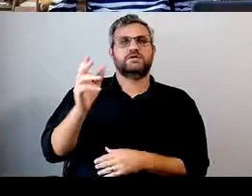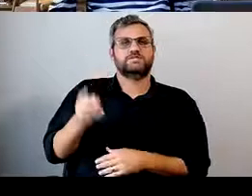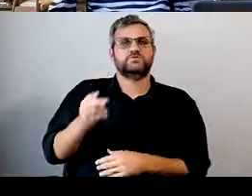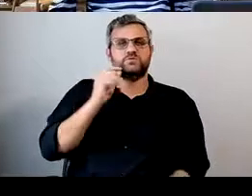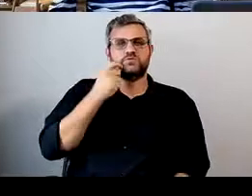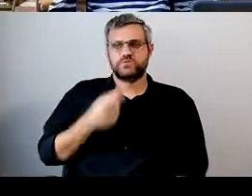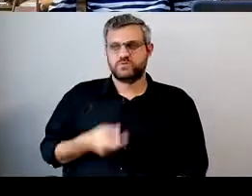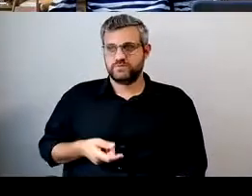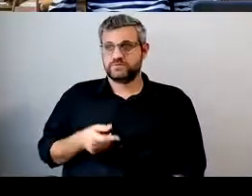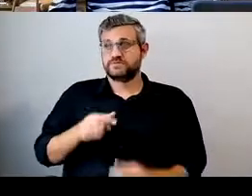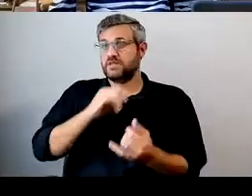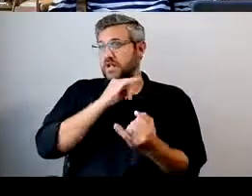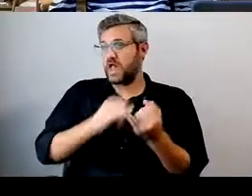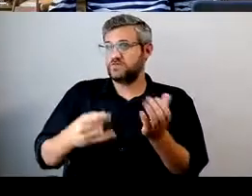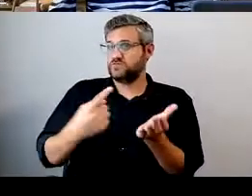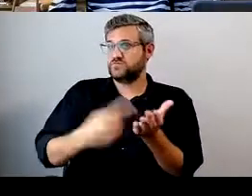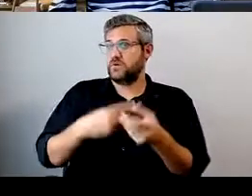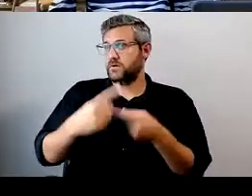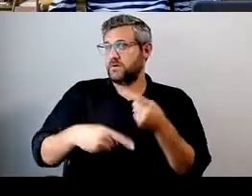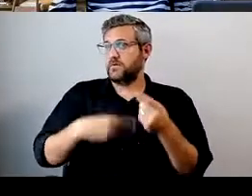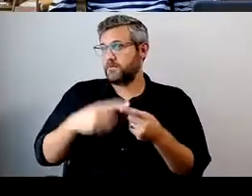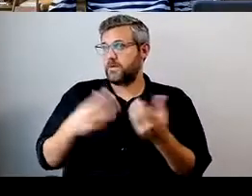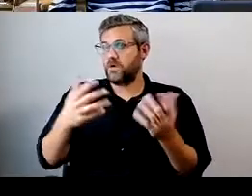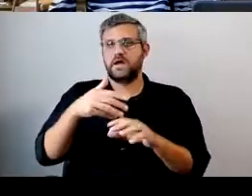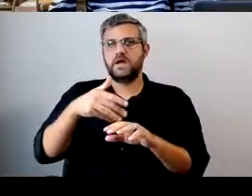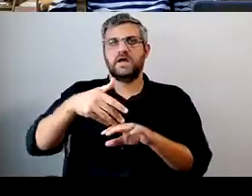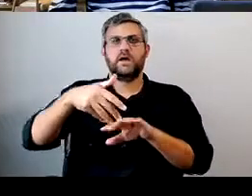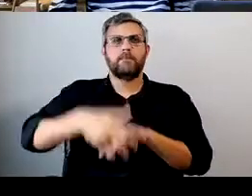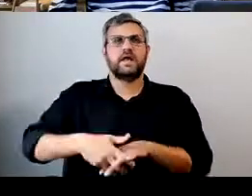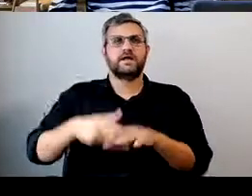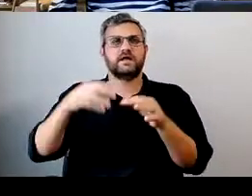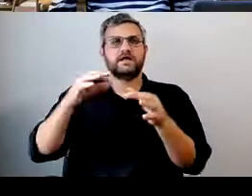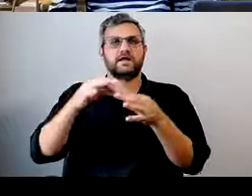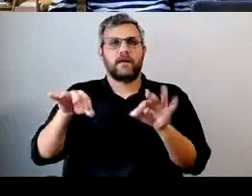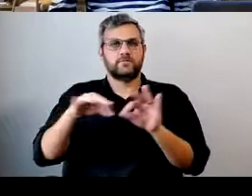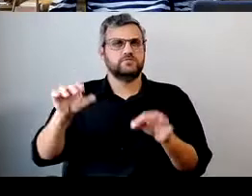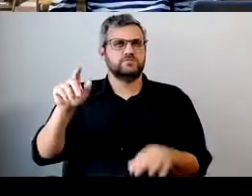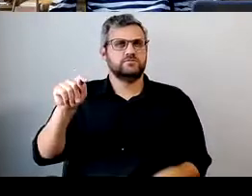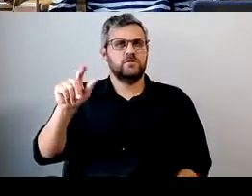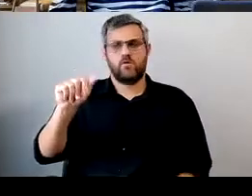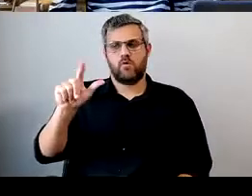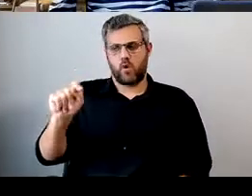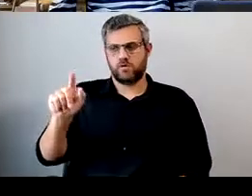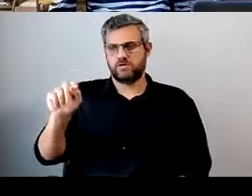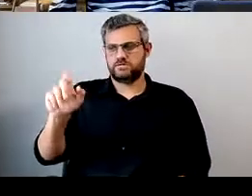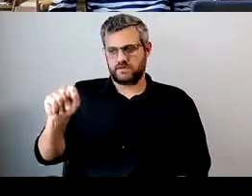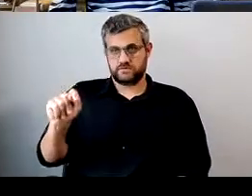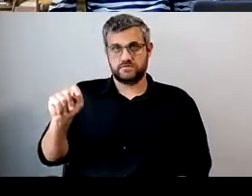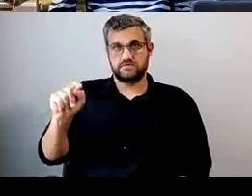All right, last, we're gonna talk about embedding captions and alt text. So all texts gives the context for the image,